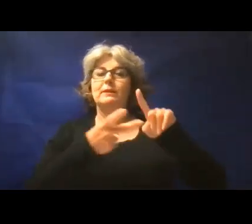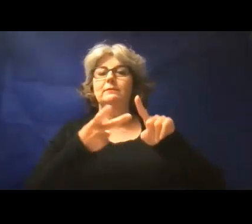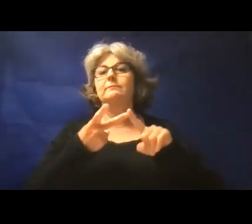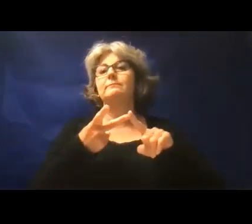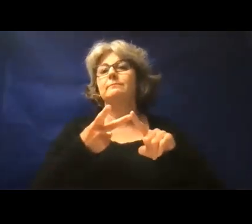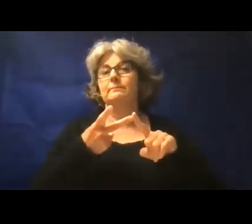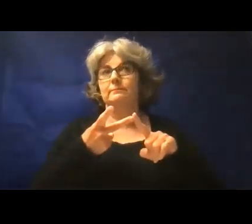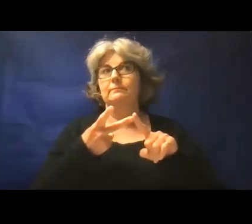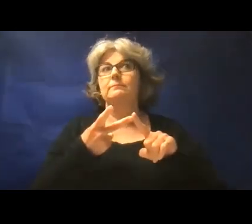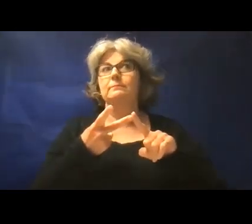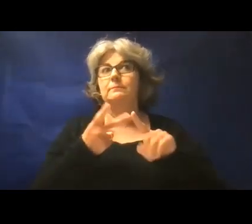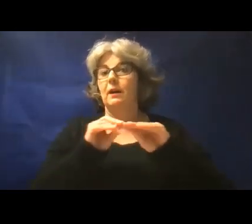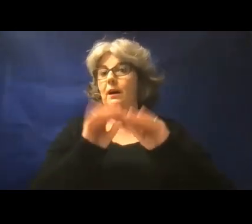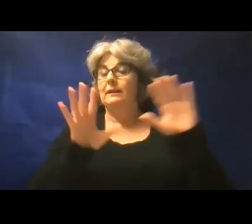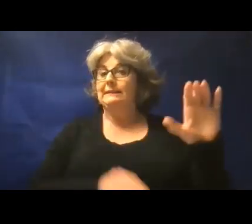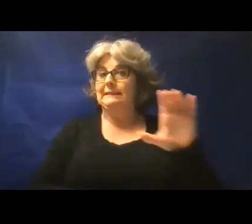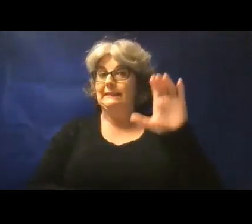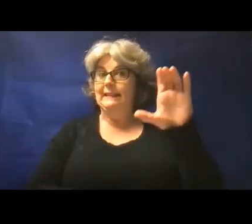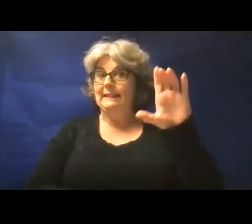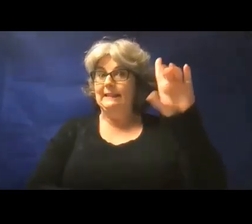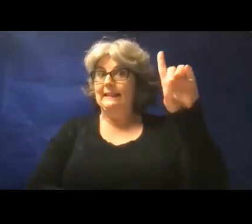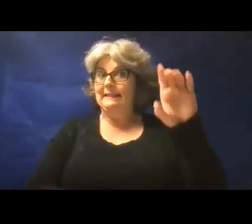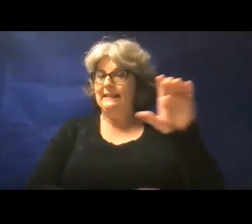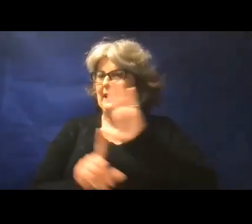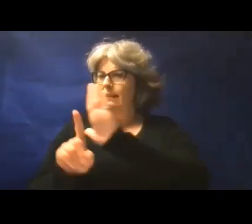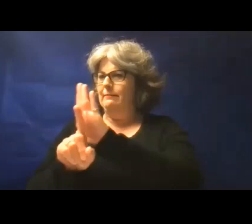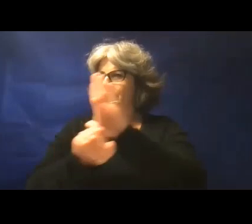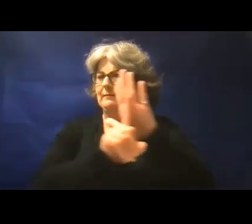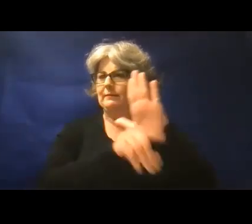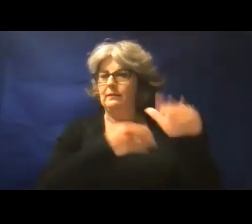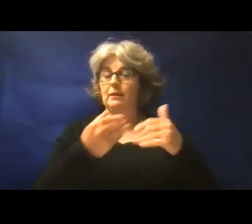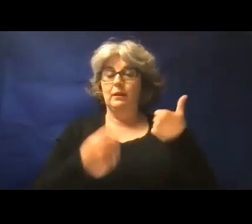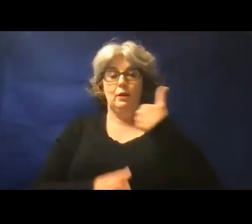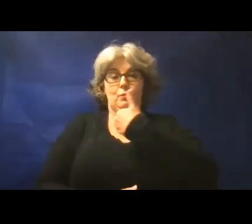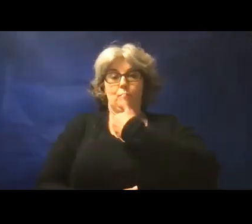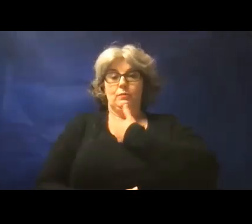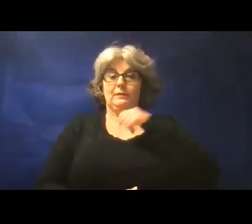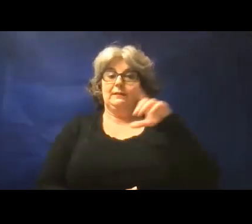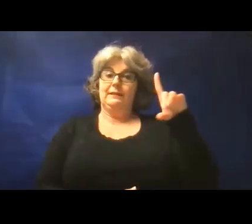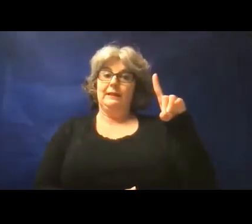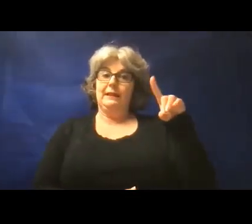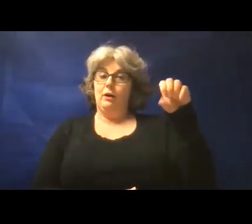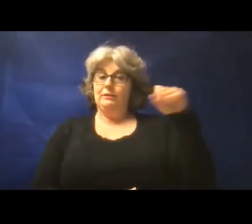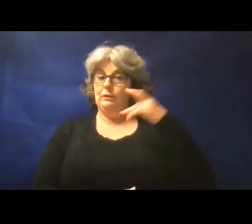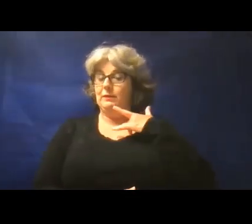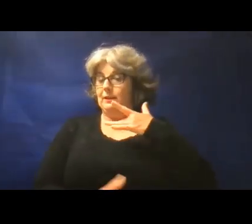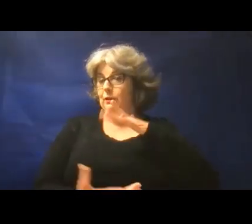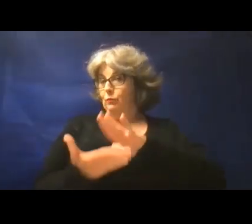and obviously our CDC colleagues we ourselves work with academic and public sector experts whose